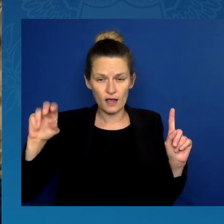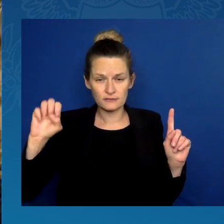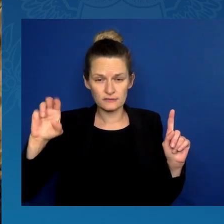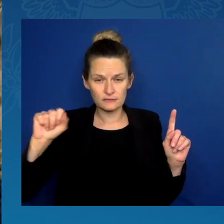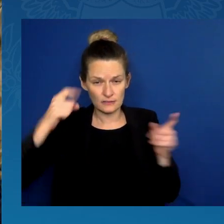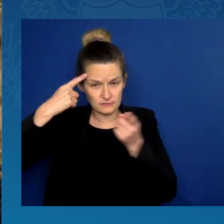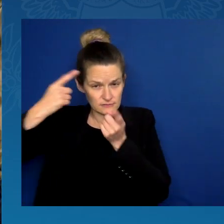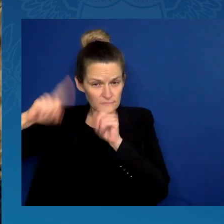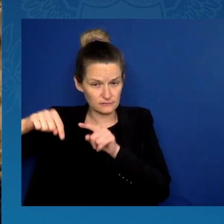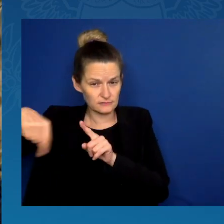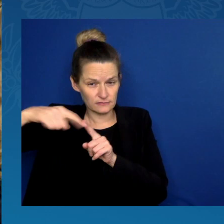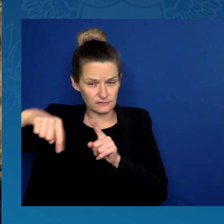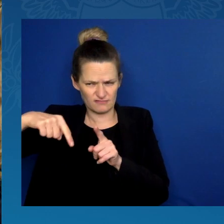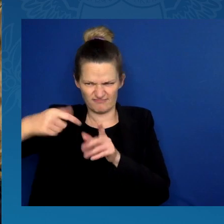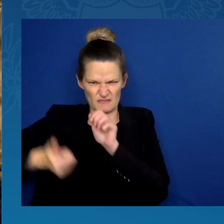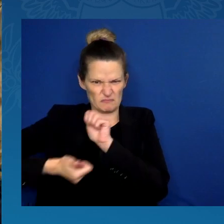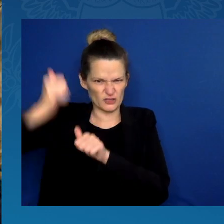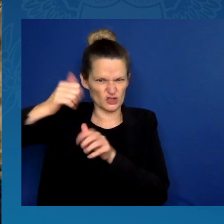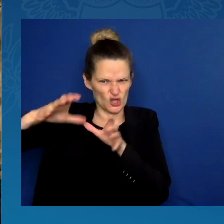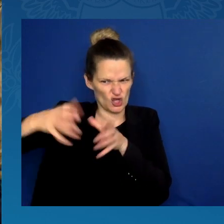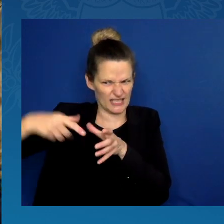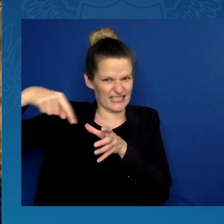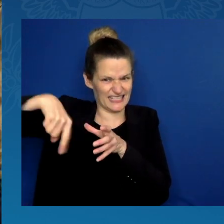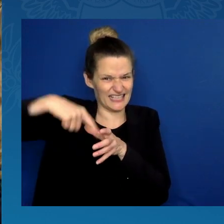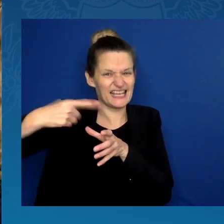That county voted for the amendment,